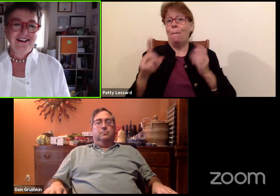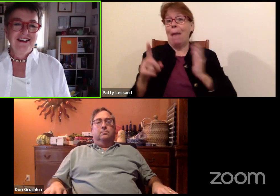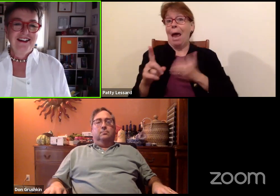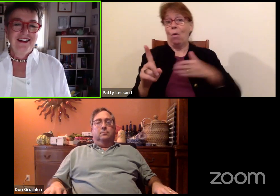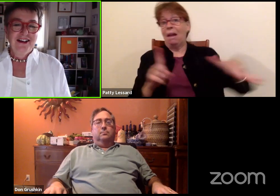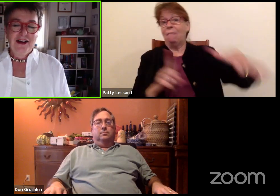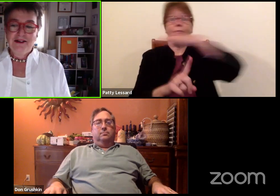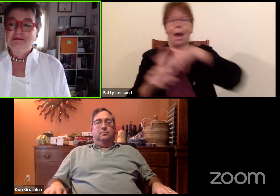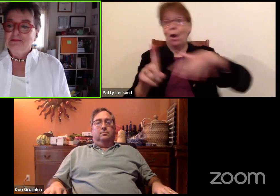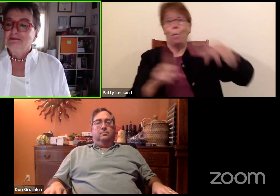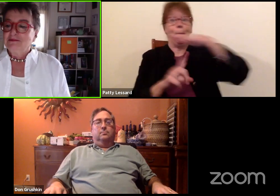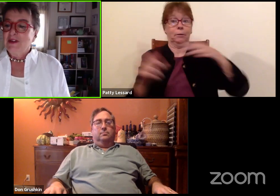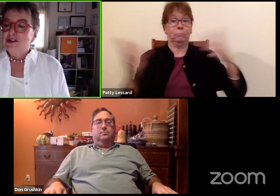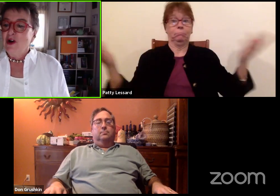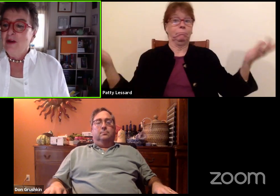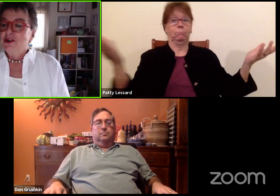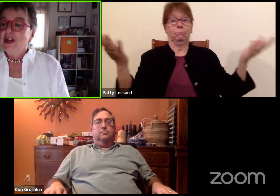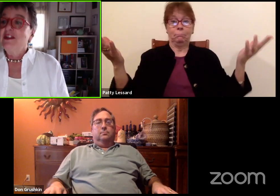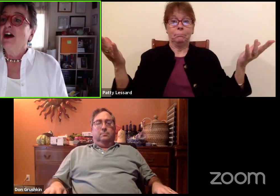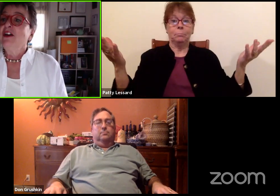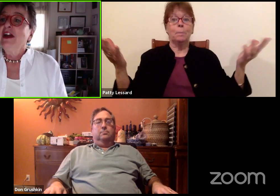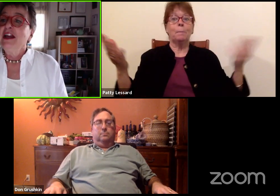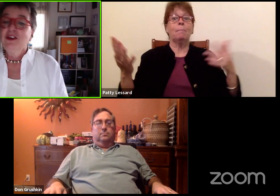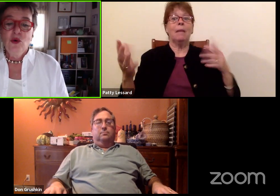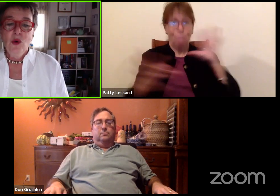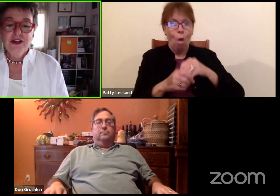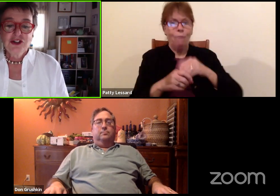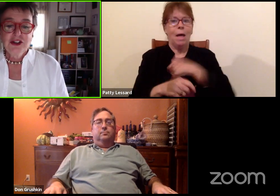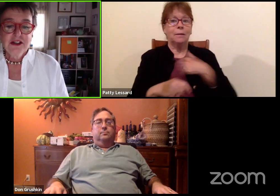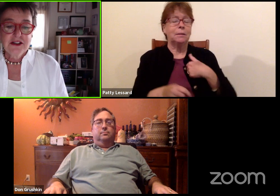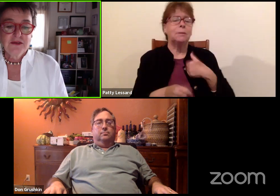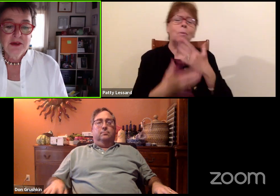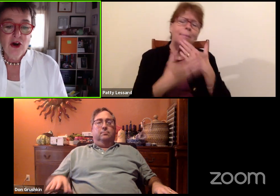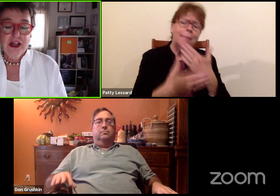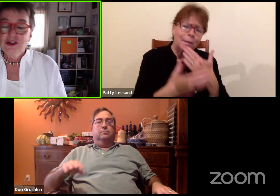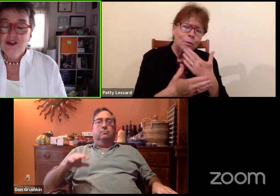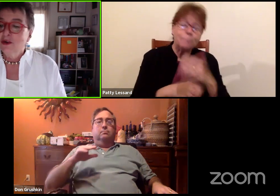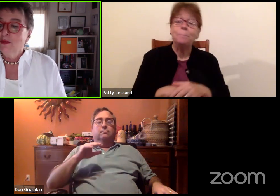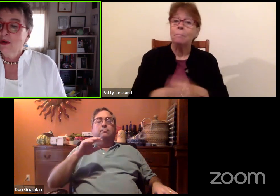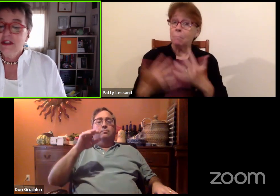par 'tis -- PRA 'tis patory with exactly that approach for anything involving disabled people, that is to say, those of